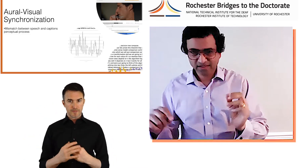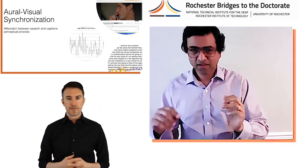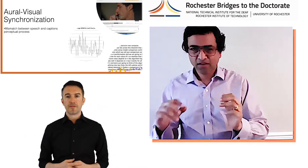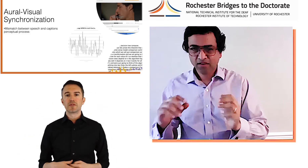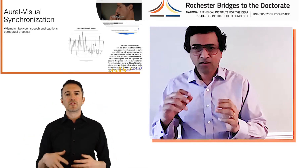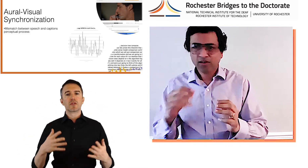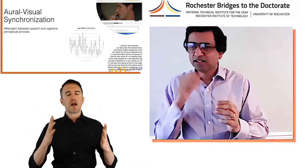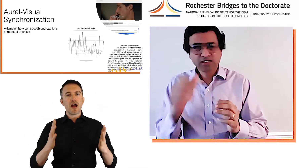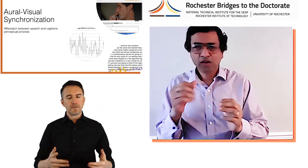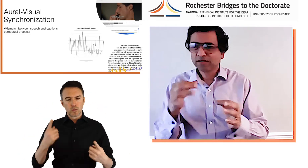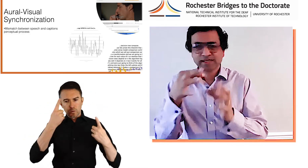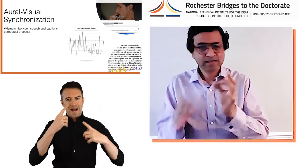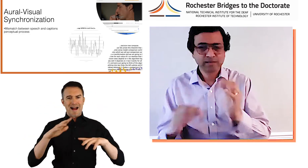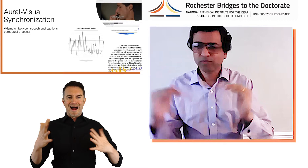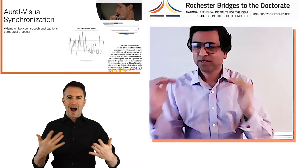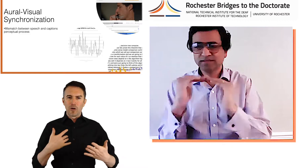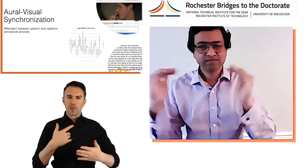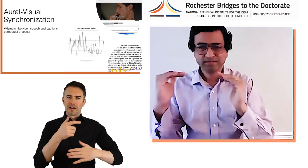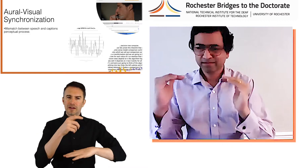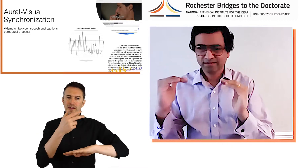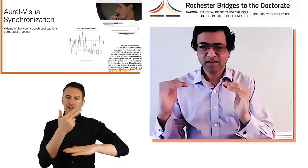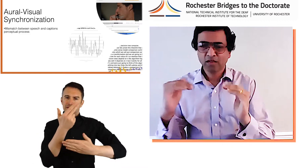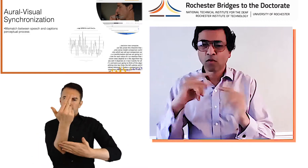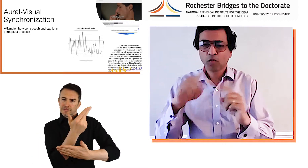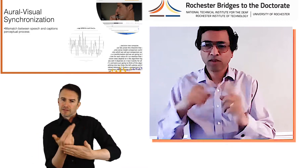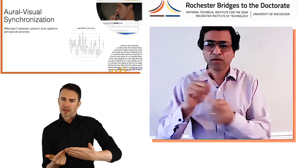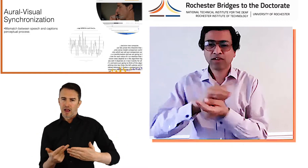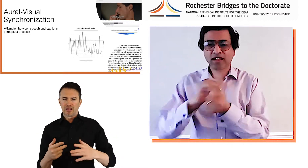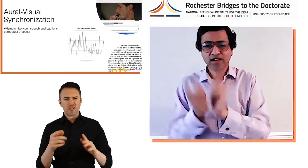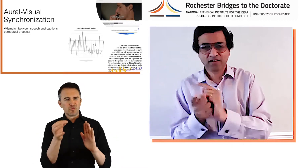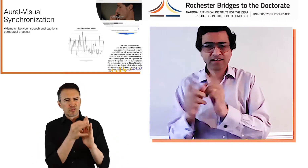there can be differences. There is not an equivalent